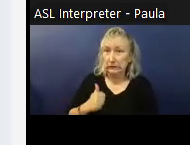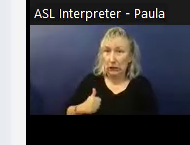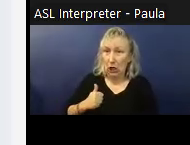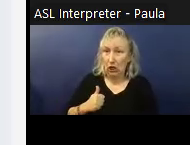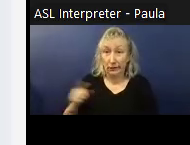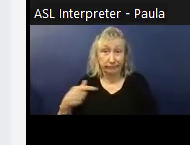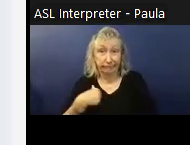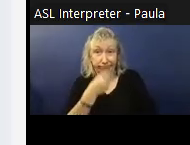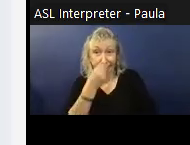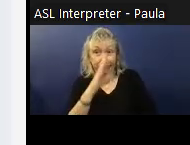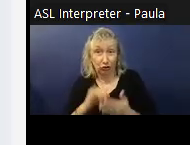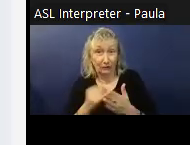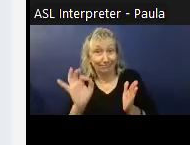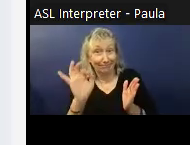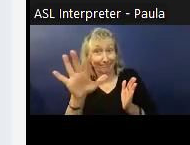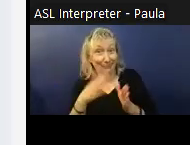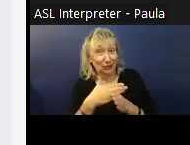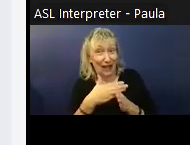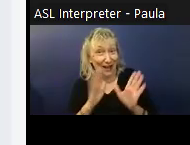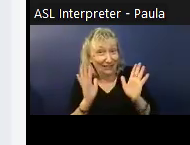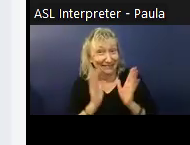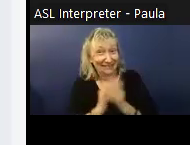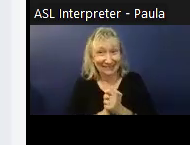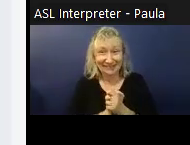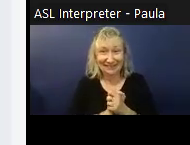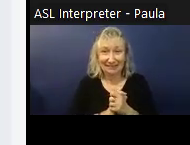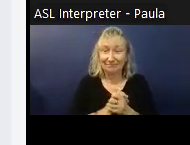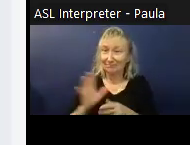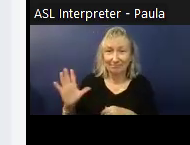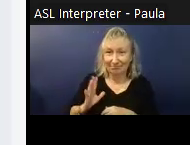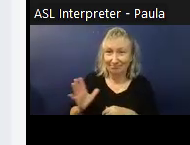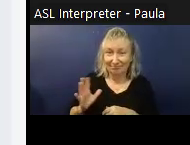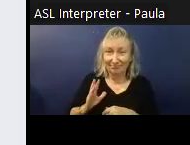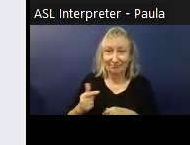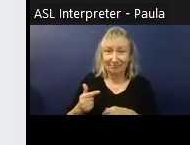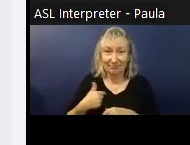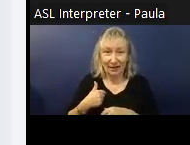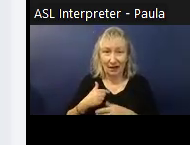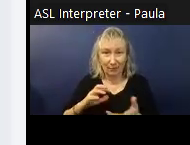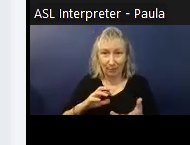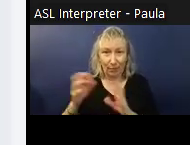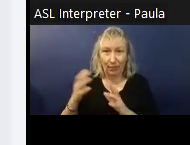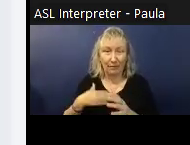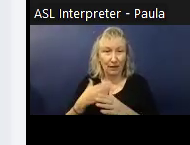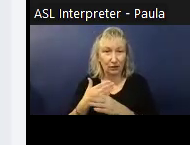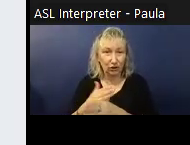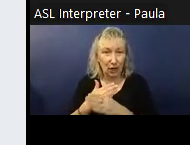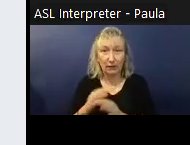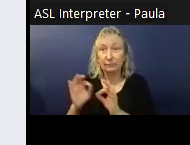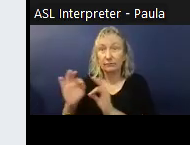I'm just sharing very much. No, I I messed up my sharing. So all right, thank you, Fred for pointing that out.